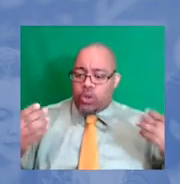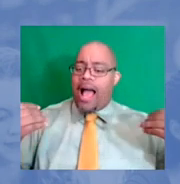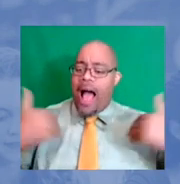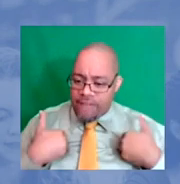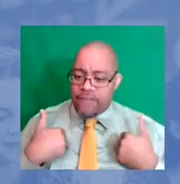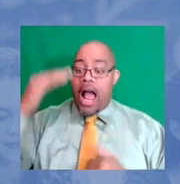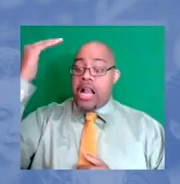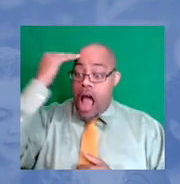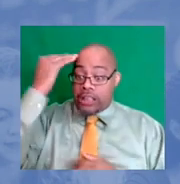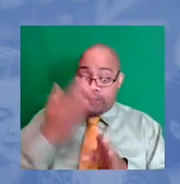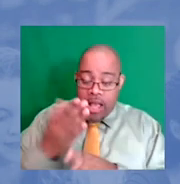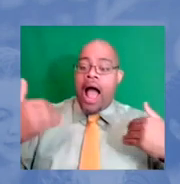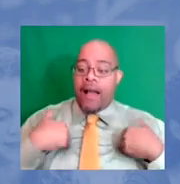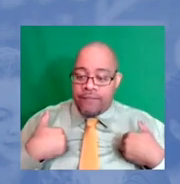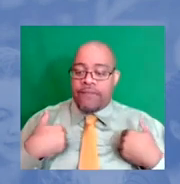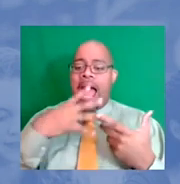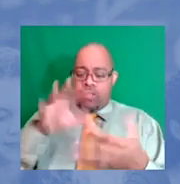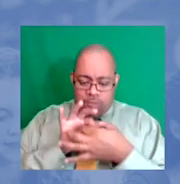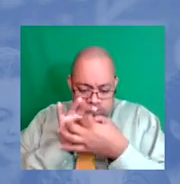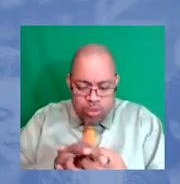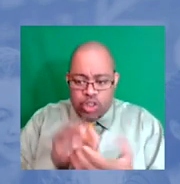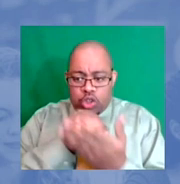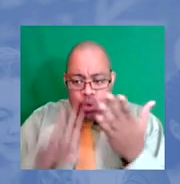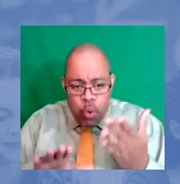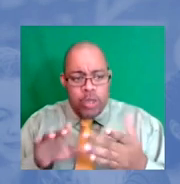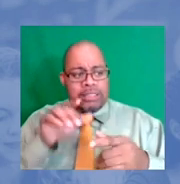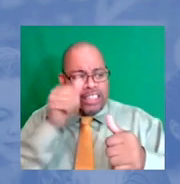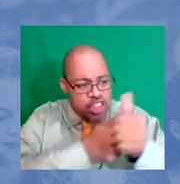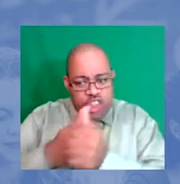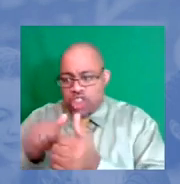IN STUDENT BY STUDENT, COMMUNITY BY COMMUNITY. AND PEEL BACK THAT CURTAIN AND LOOK WHERE